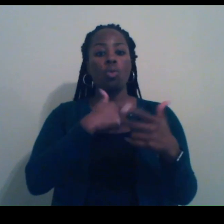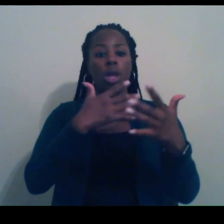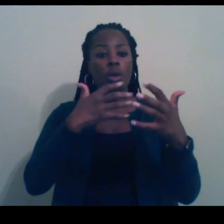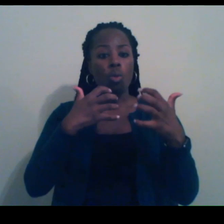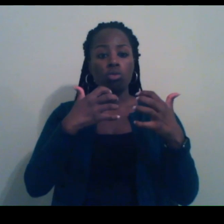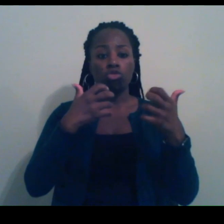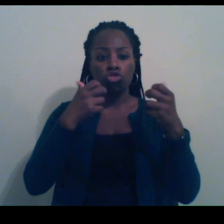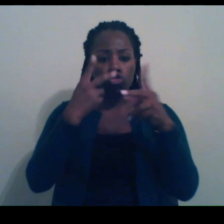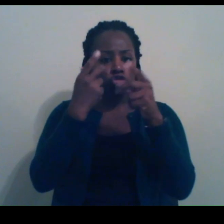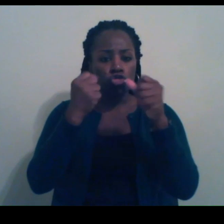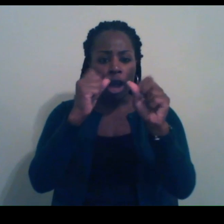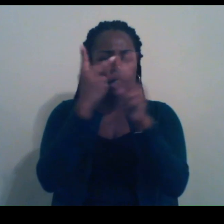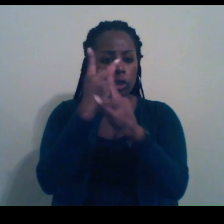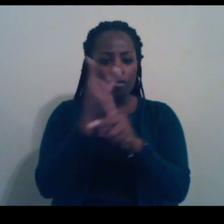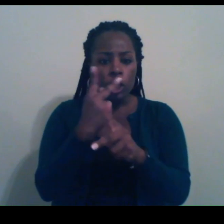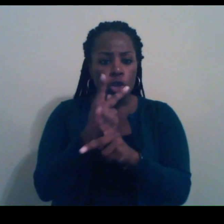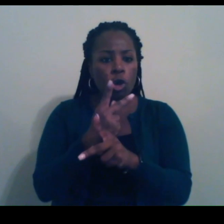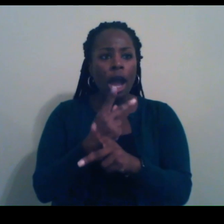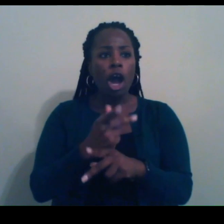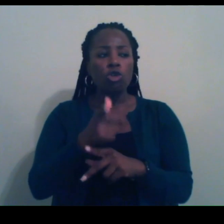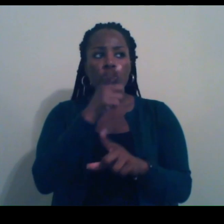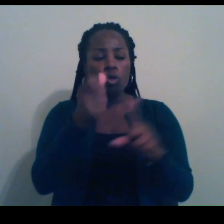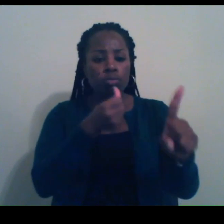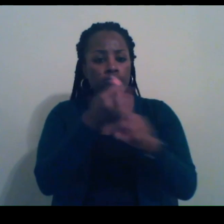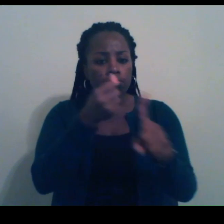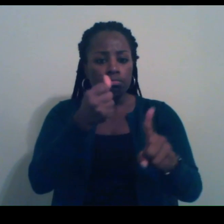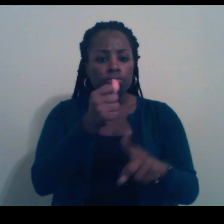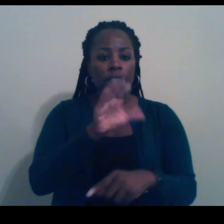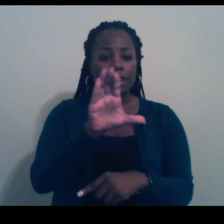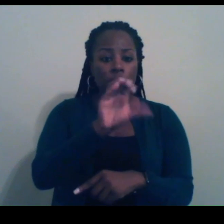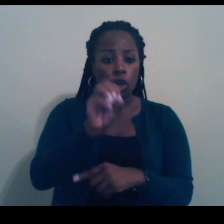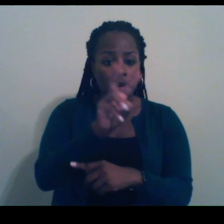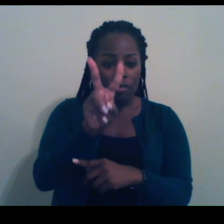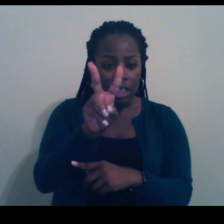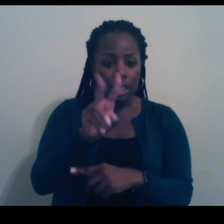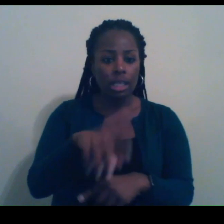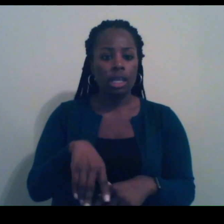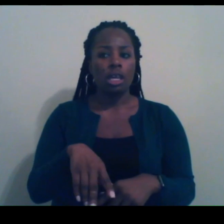isolate and contact trace these together to work together to try to